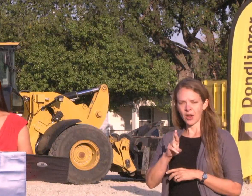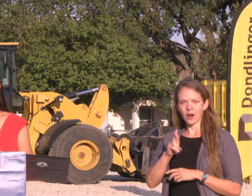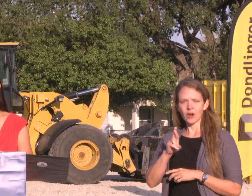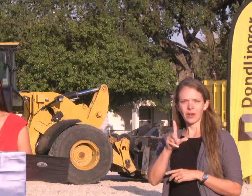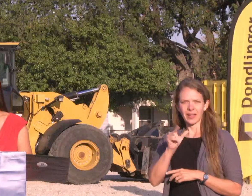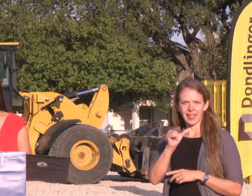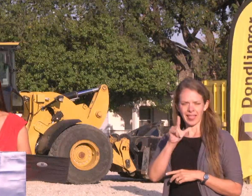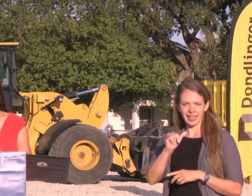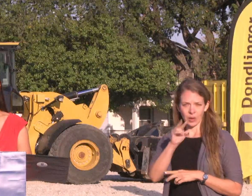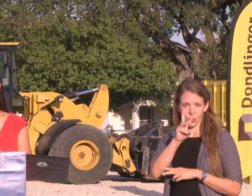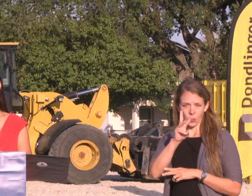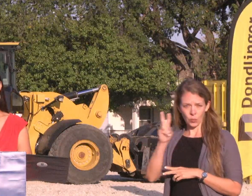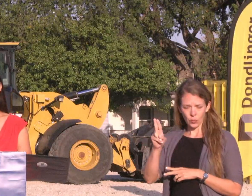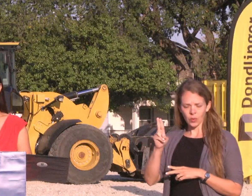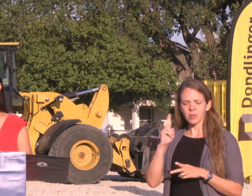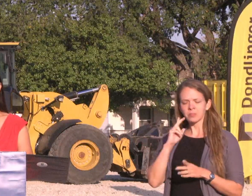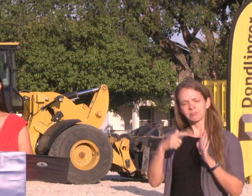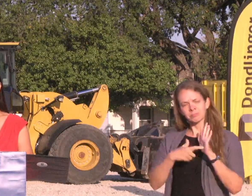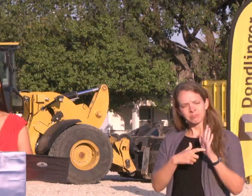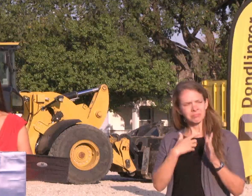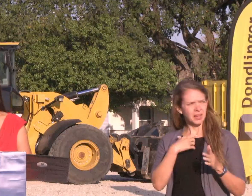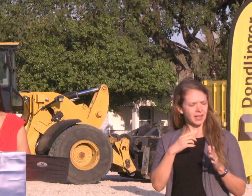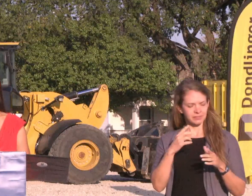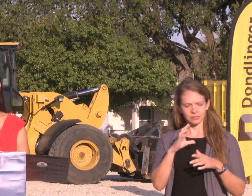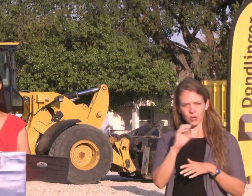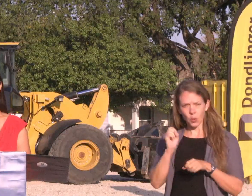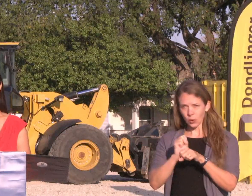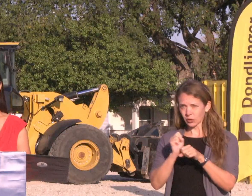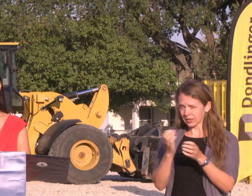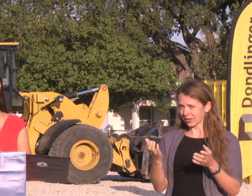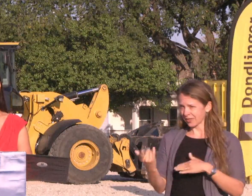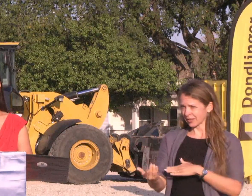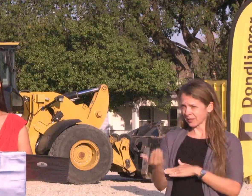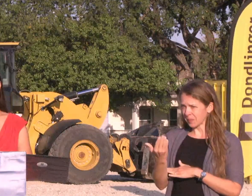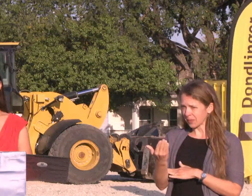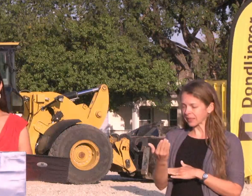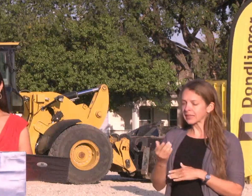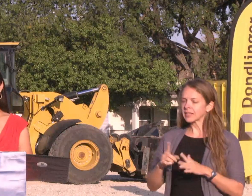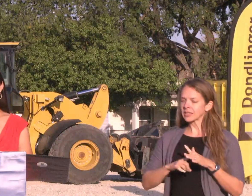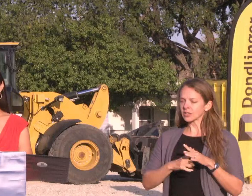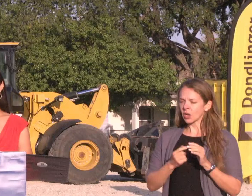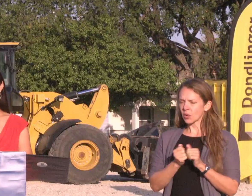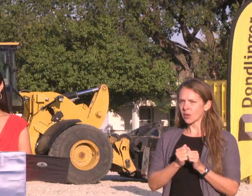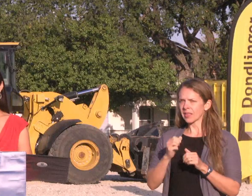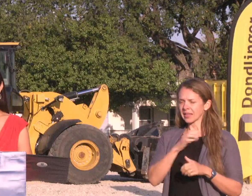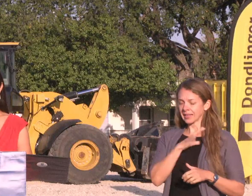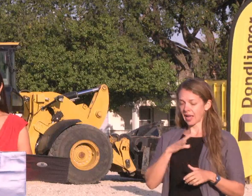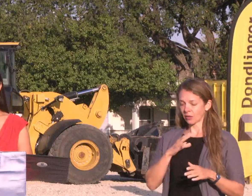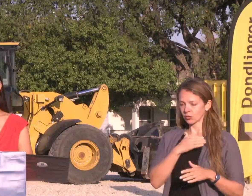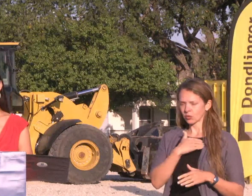to recognize my colleagues who are here with us this morning beginning with council member